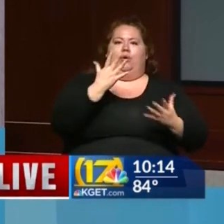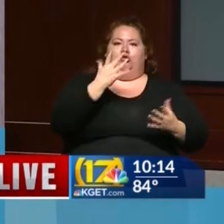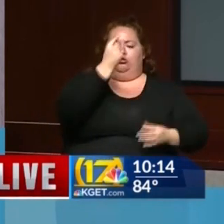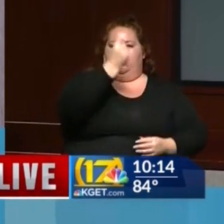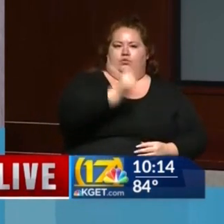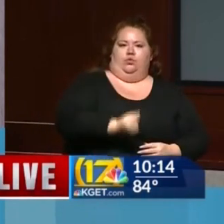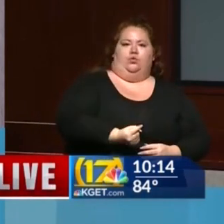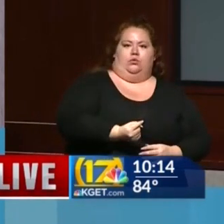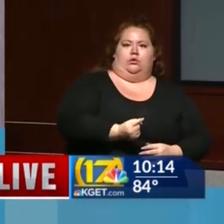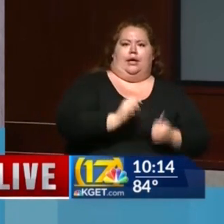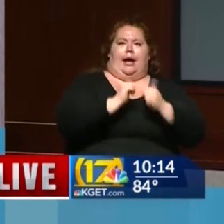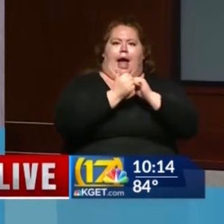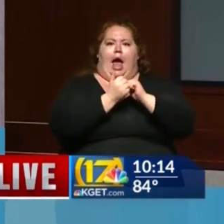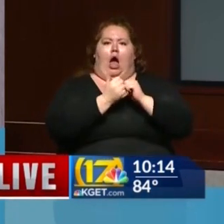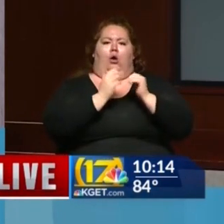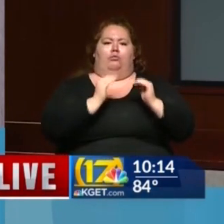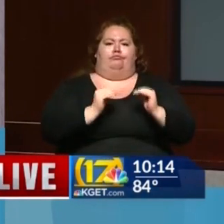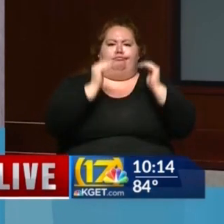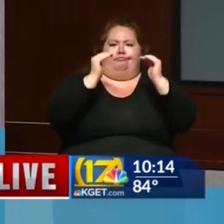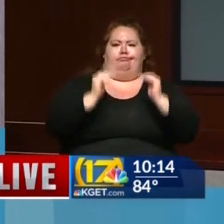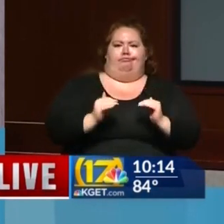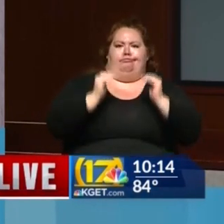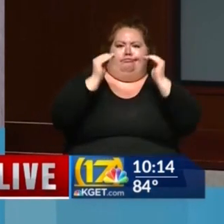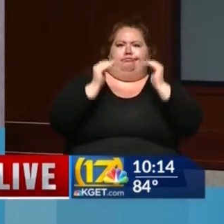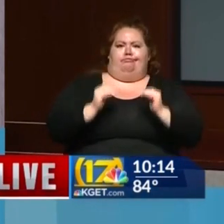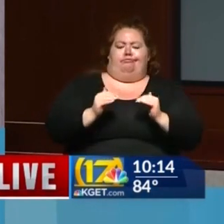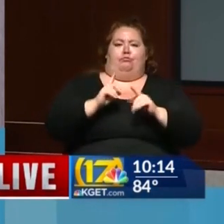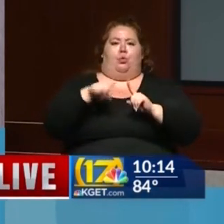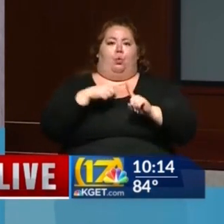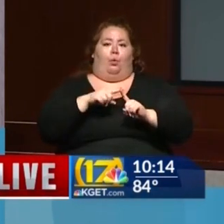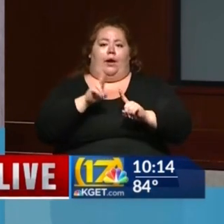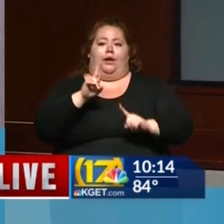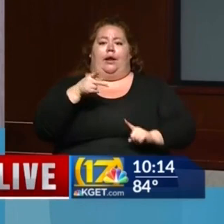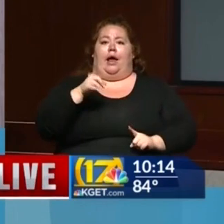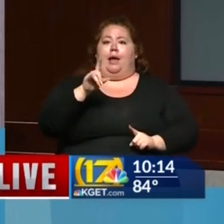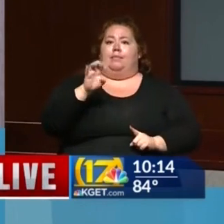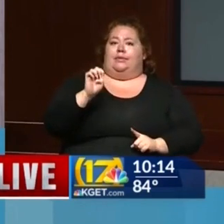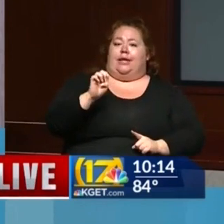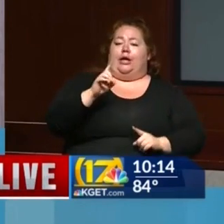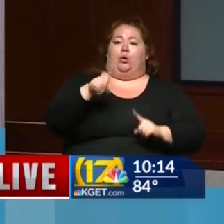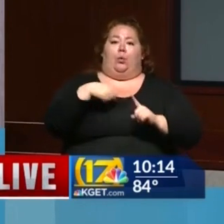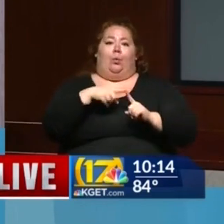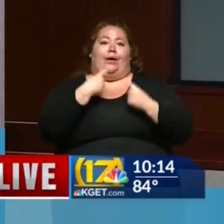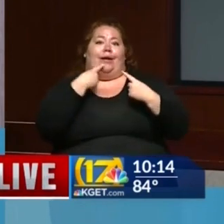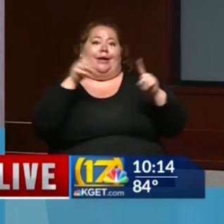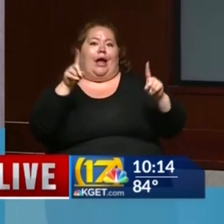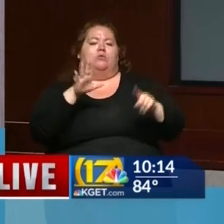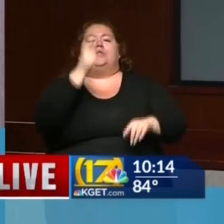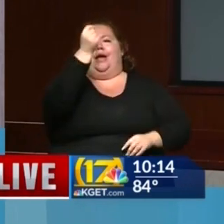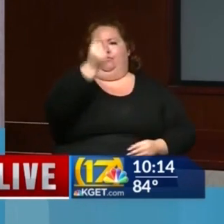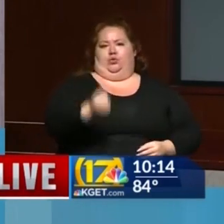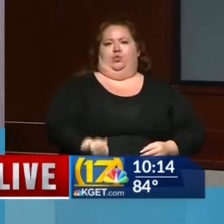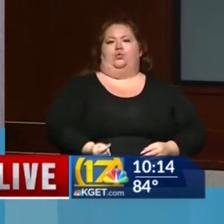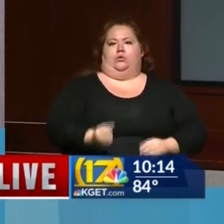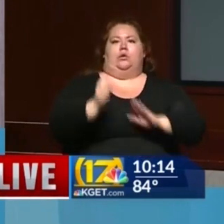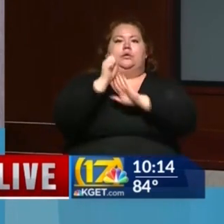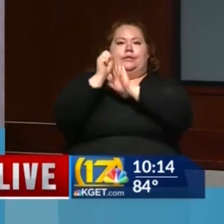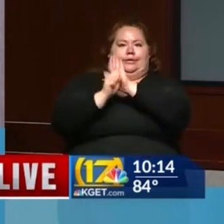THEIR OFFICIAL DAY FOR ALL COUNTY INFORMATION RELATED TO MOVING THROUGH THIS TIER SYSTEM. WHEN THAT INFORMATION IS UPDATED